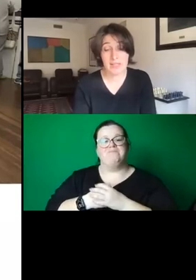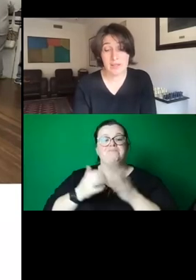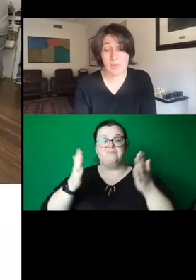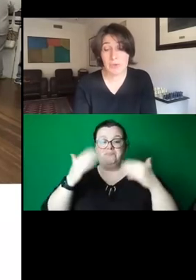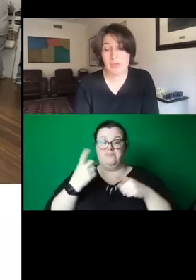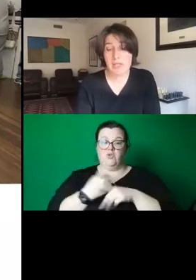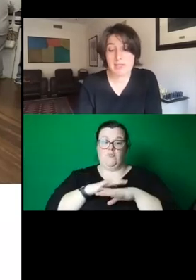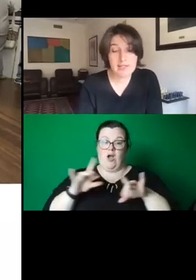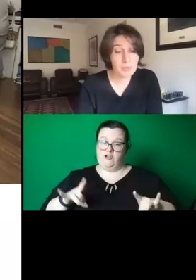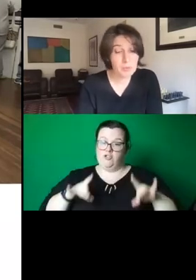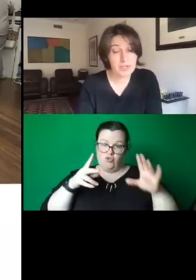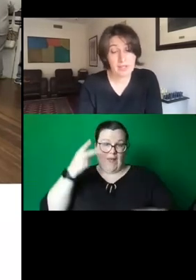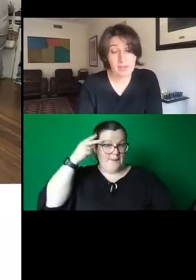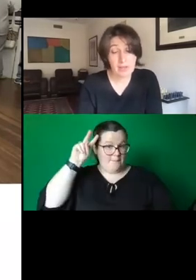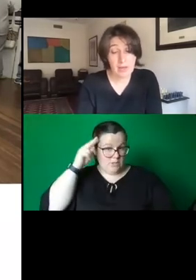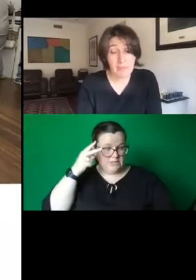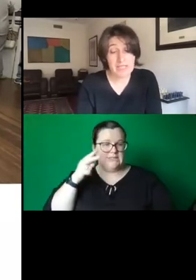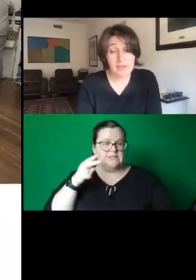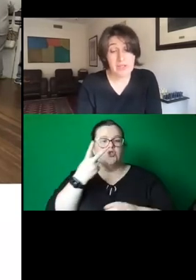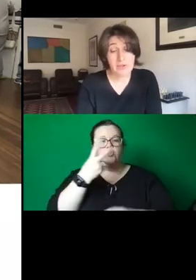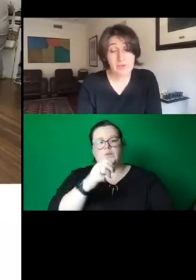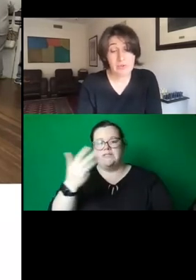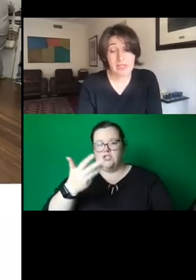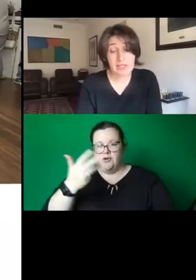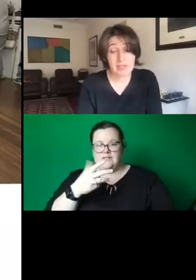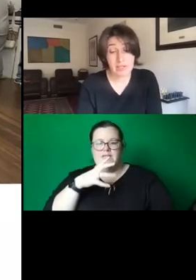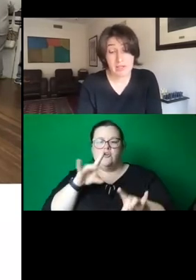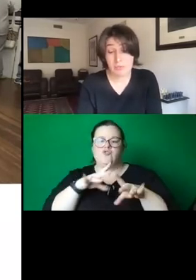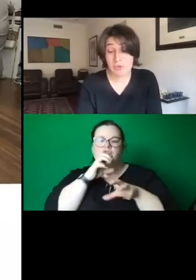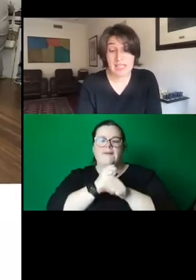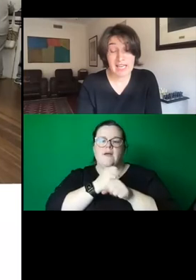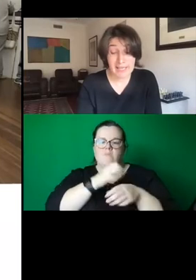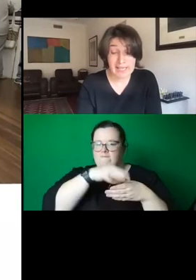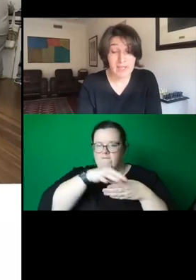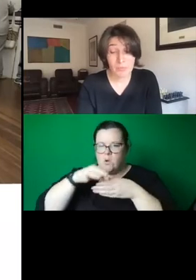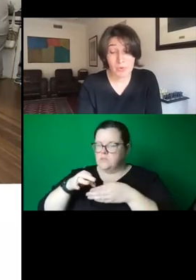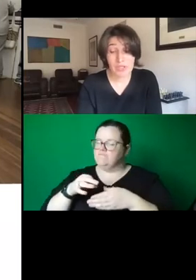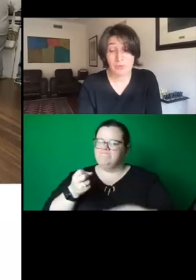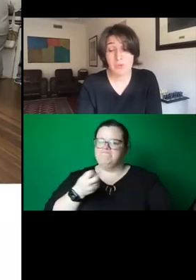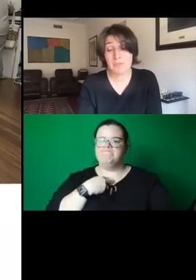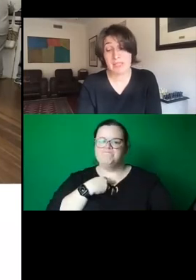which were rather disappointing my experience of soviet history was again brought into perspective